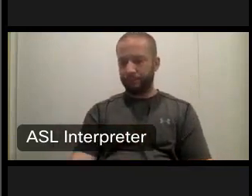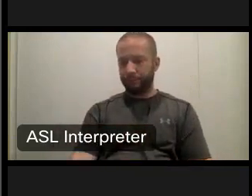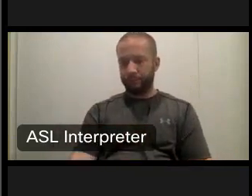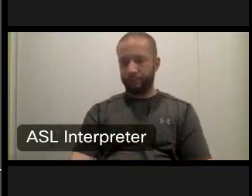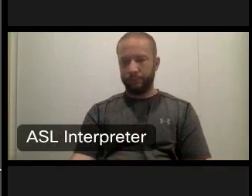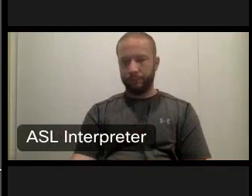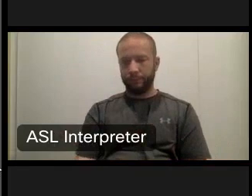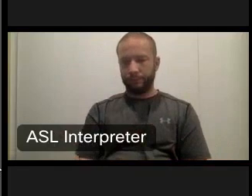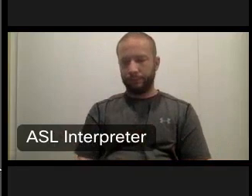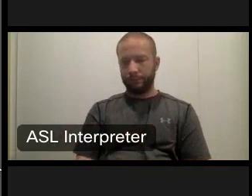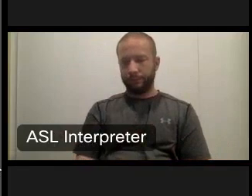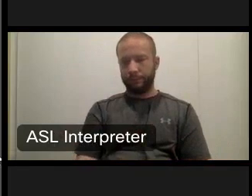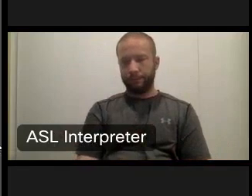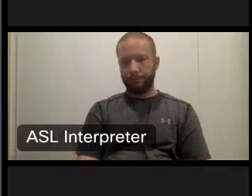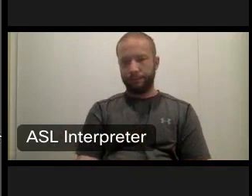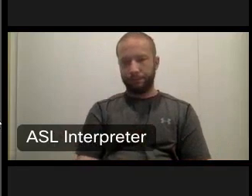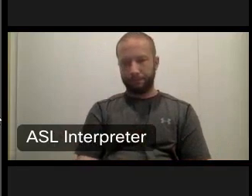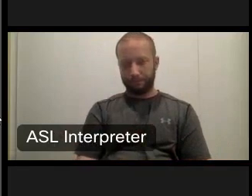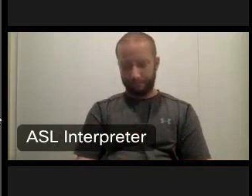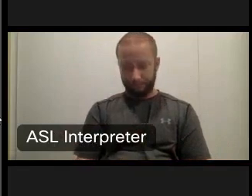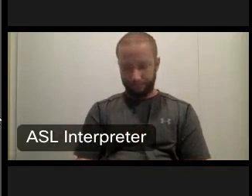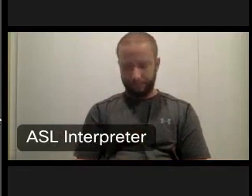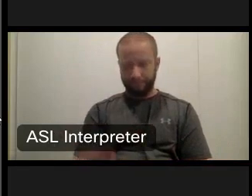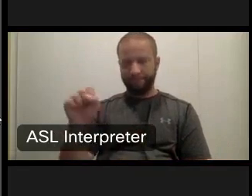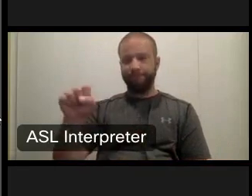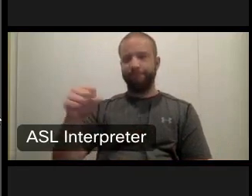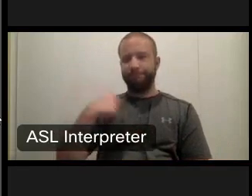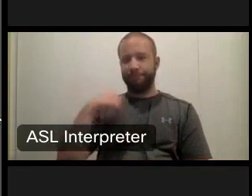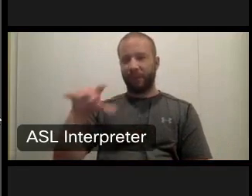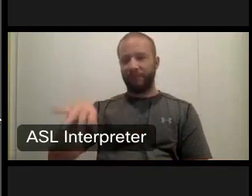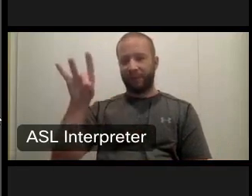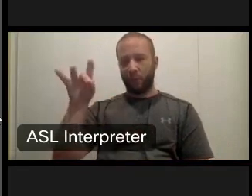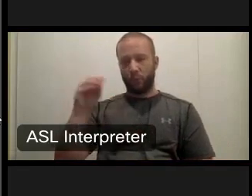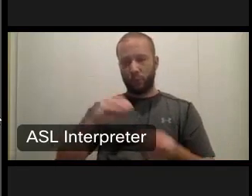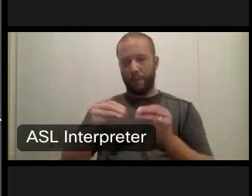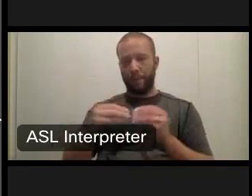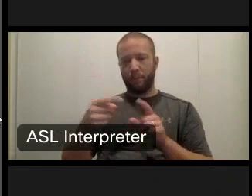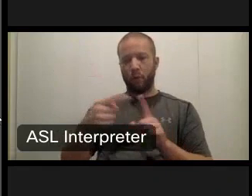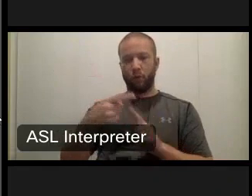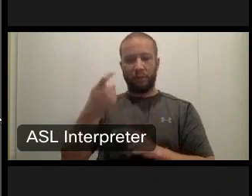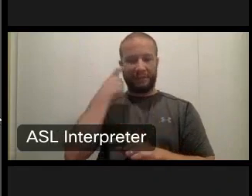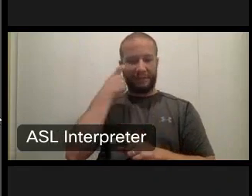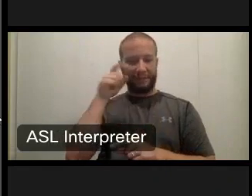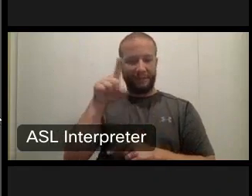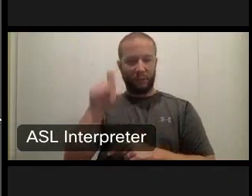I found the numbers yeah um to go back to the previous question about 13th versus 11th streets